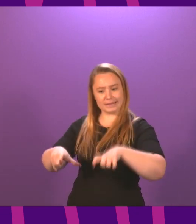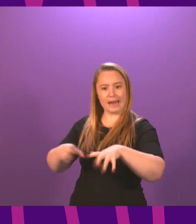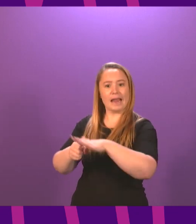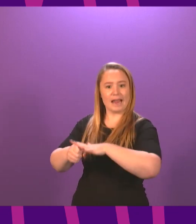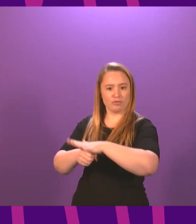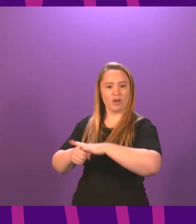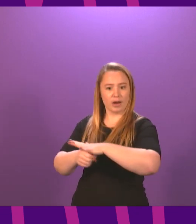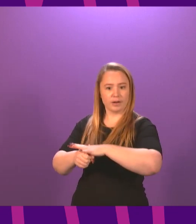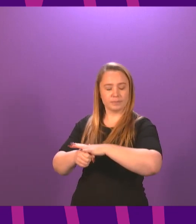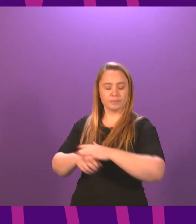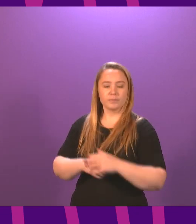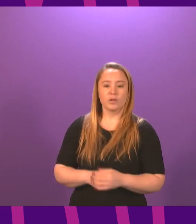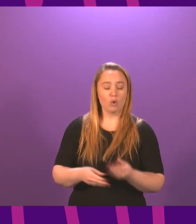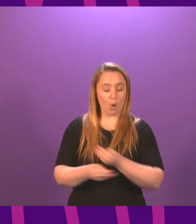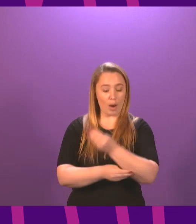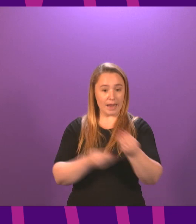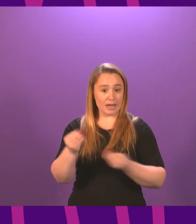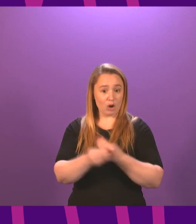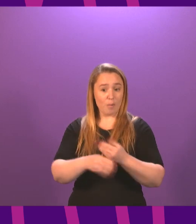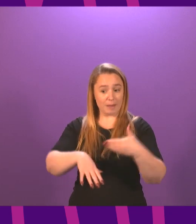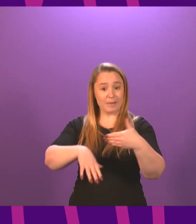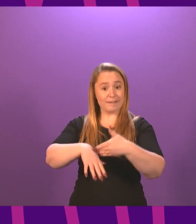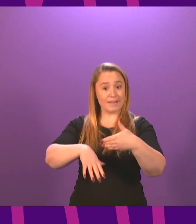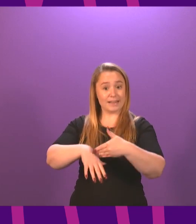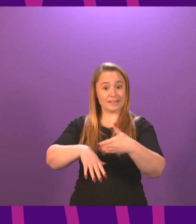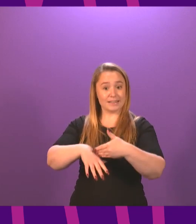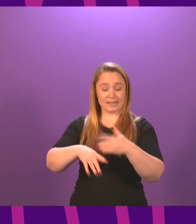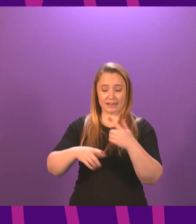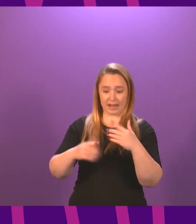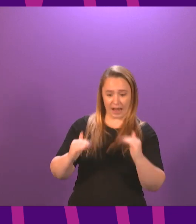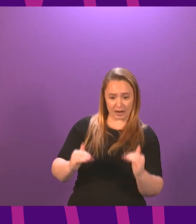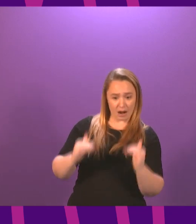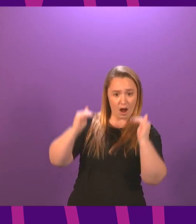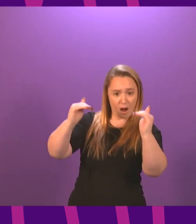community transmission. Given the economic and social implications of a move up a level,